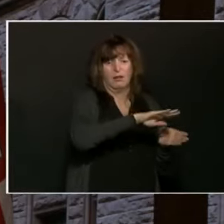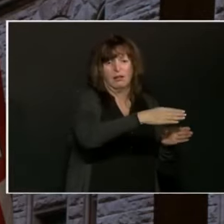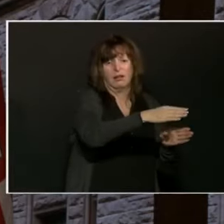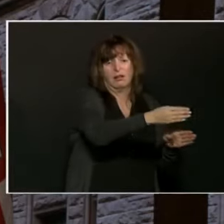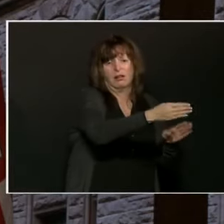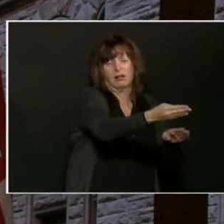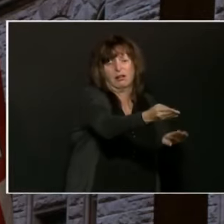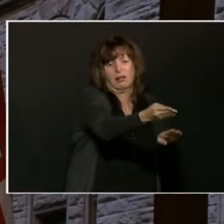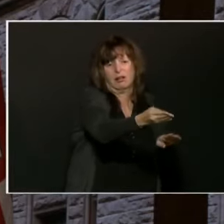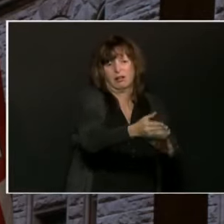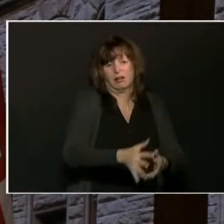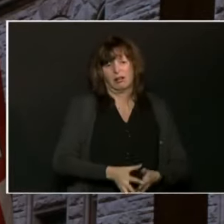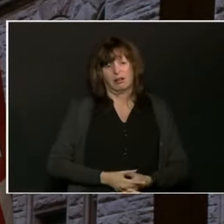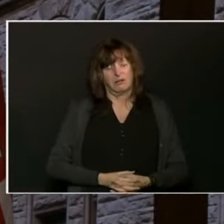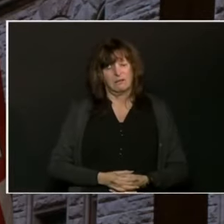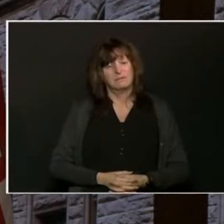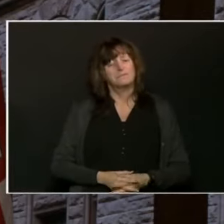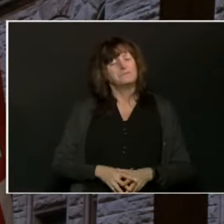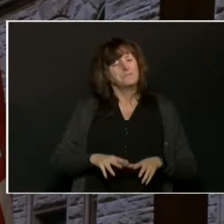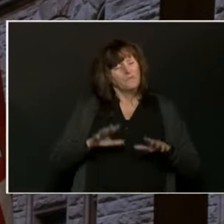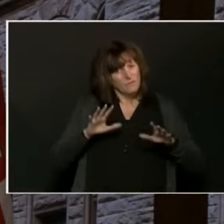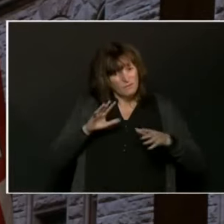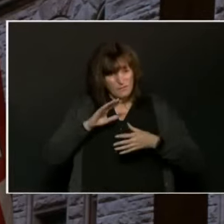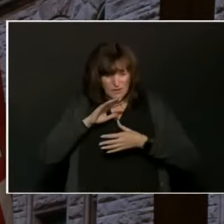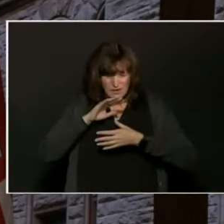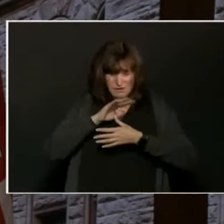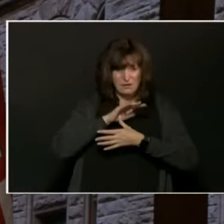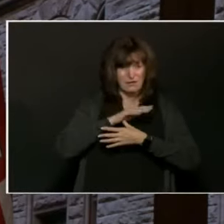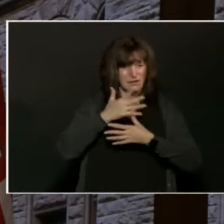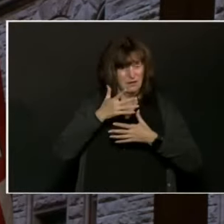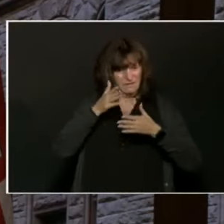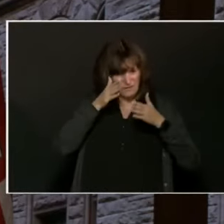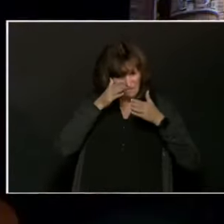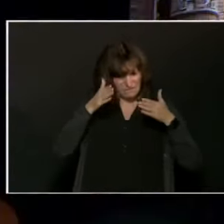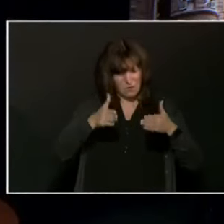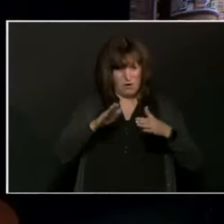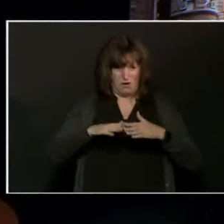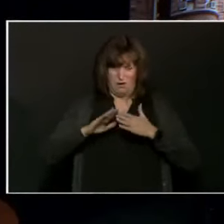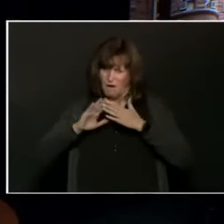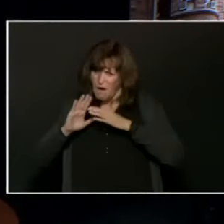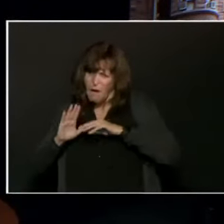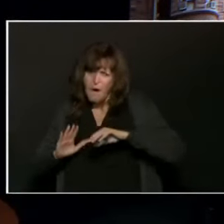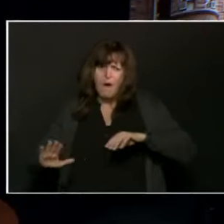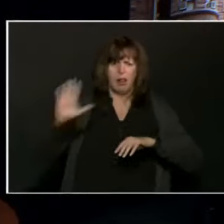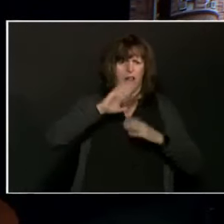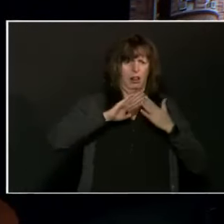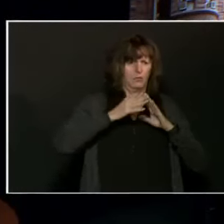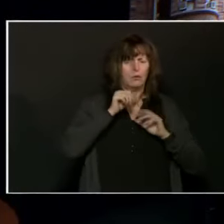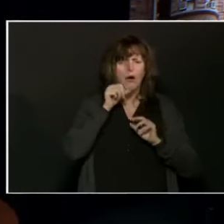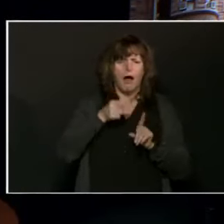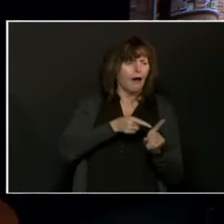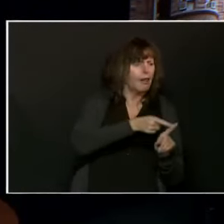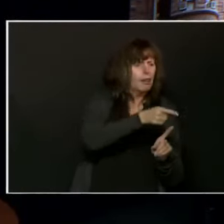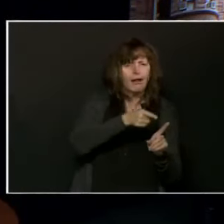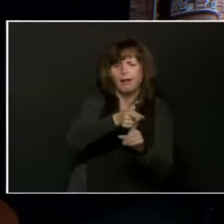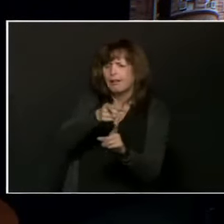CASES COOK A LITTLE POSSIBLE INCISIONS, A LOT OF DEATHS. SO THE BOTTOM LINE IS THAT WE